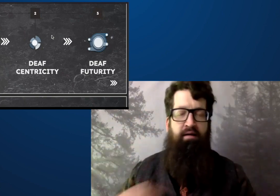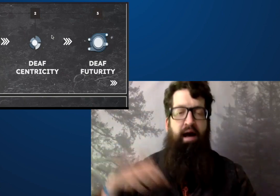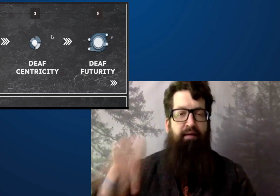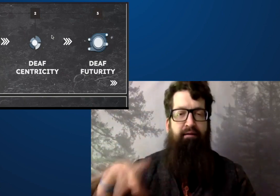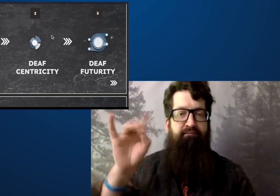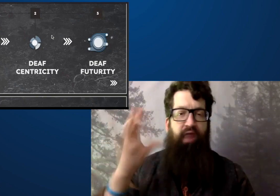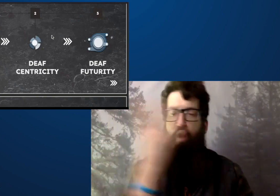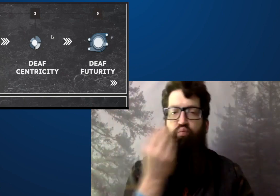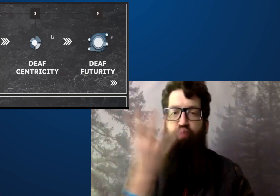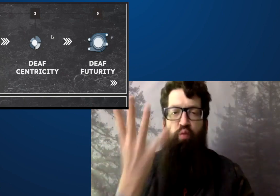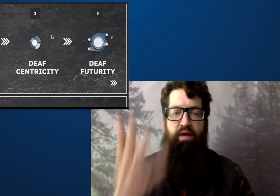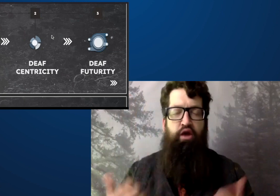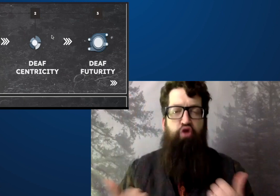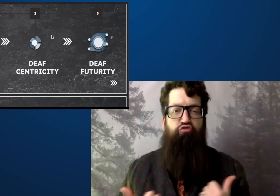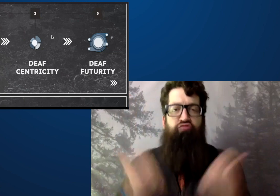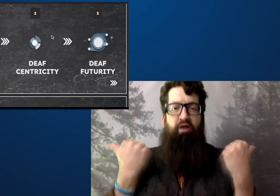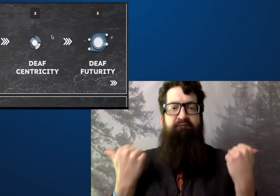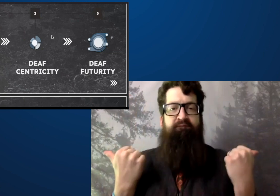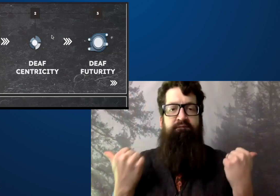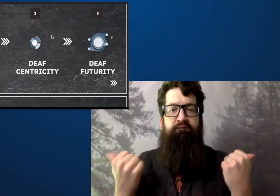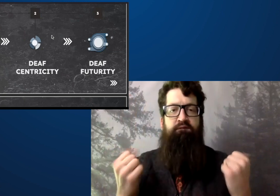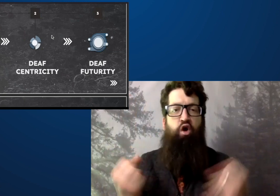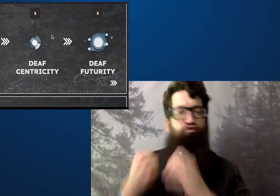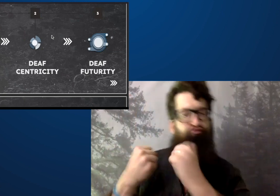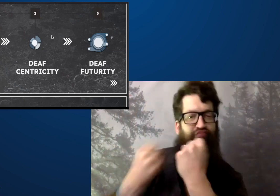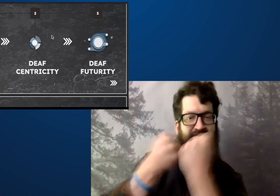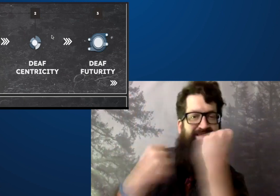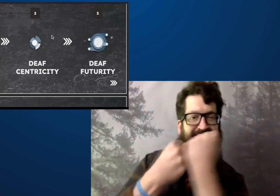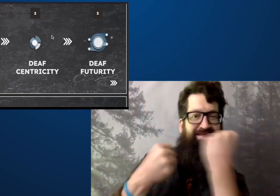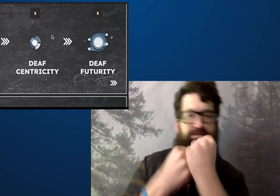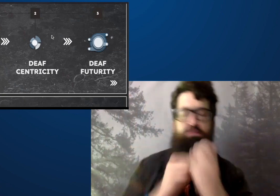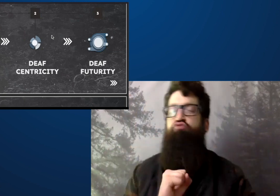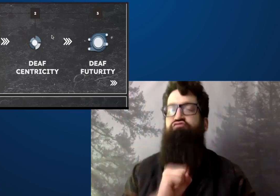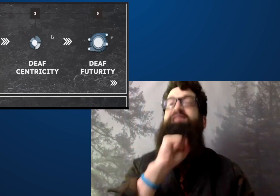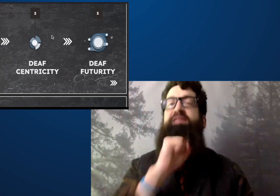where you see those who are experiencing pain and oppression.